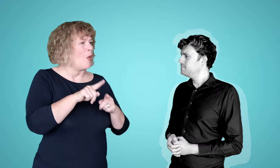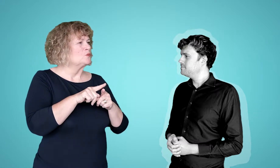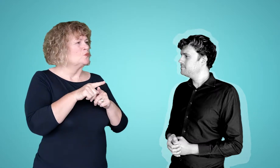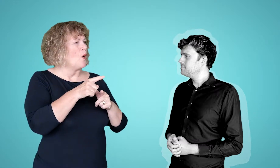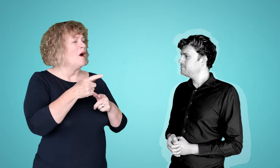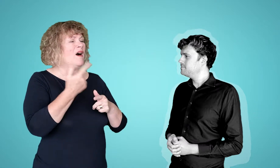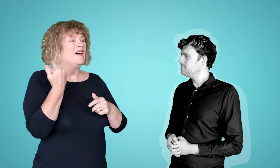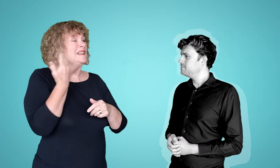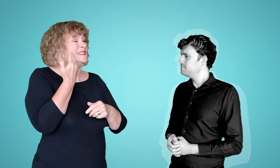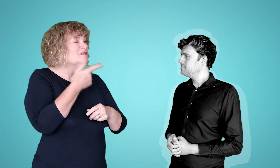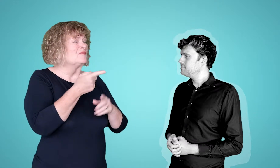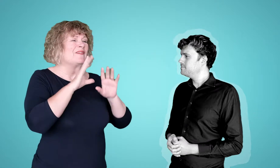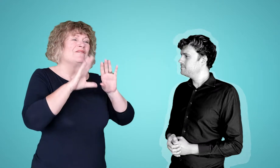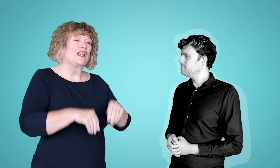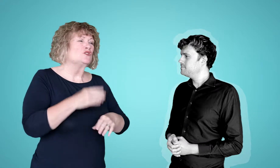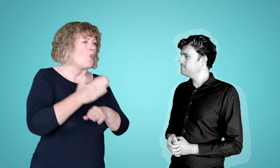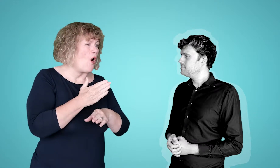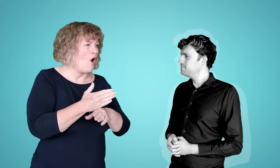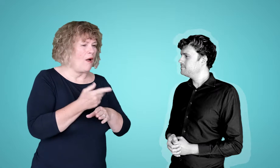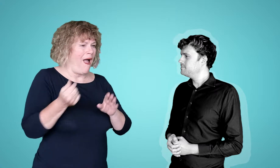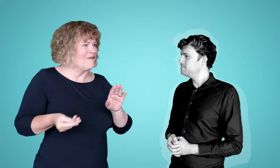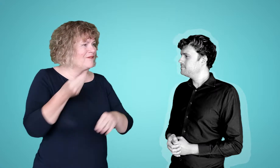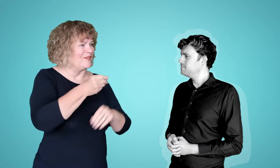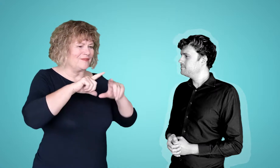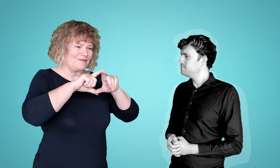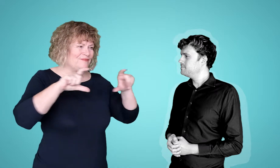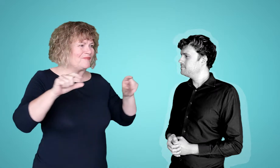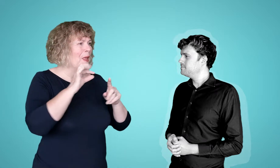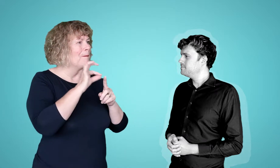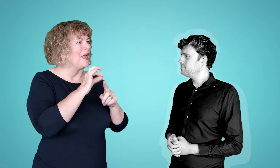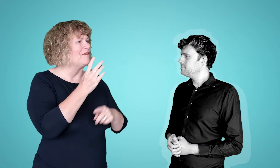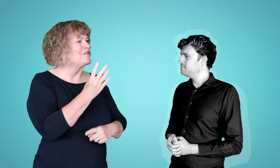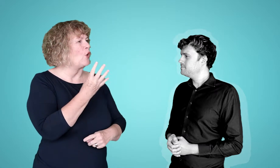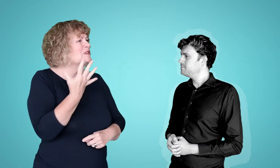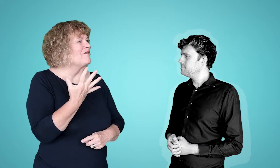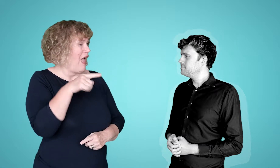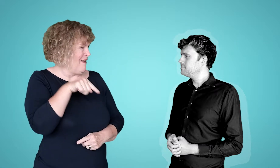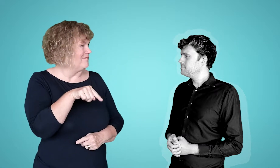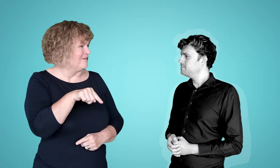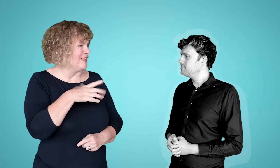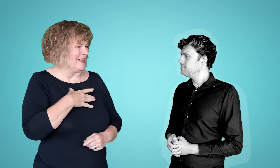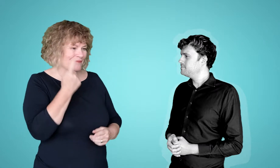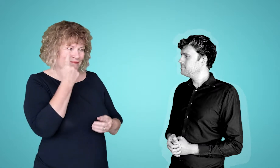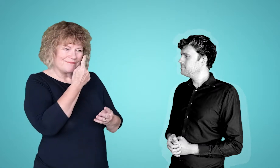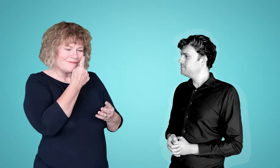If they've recently stopped working.